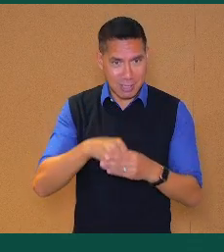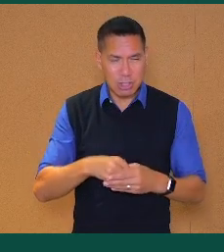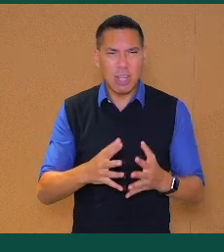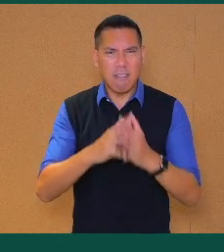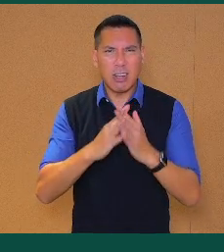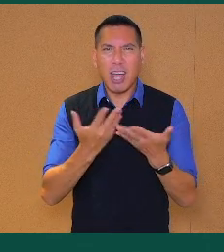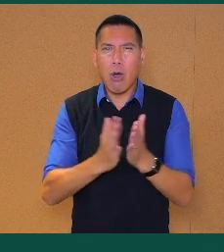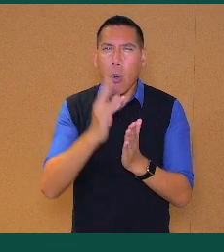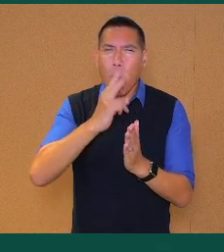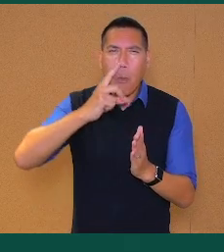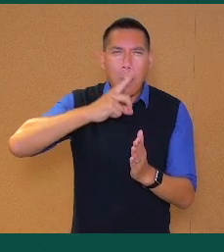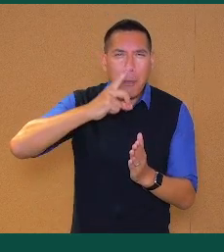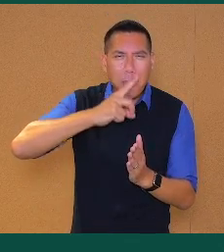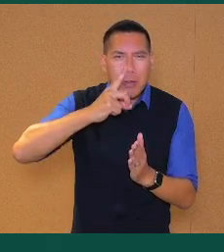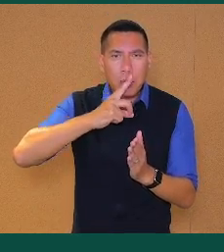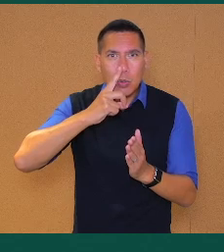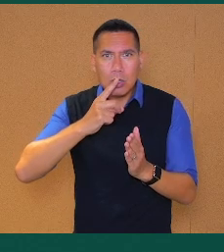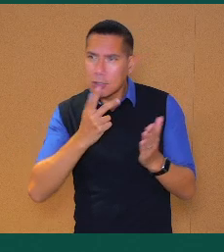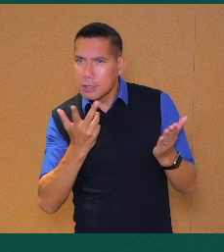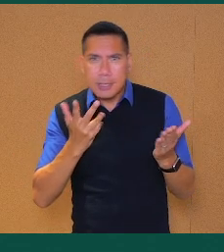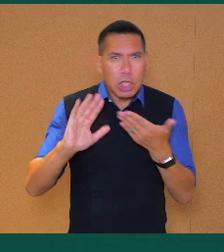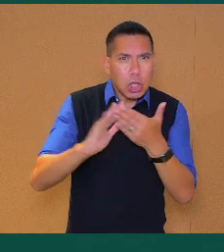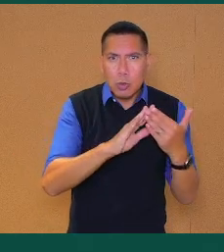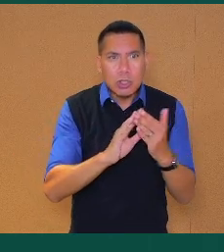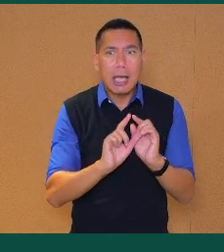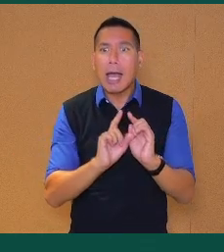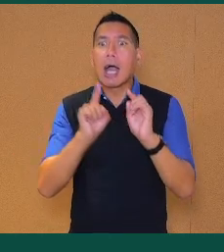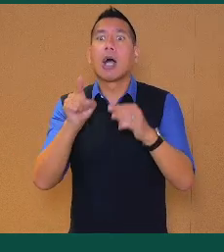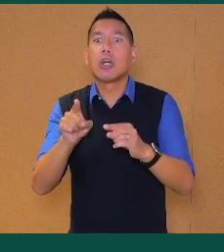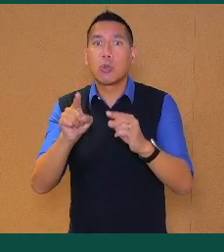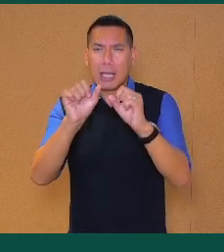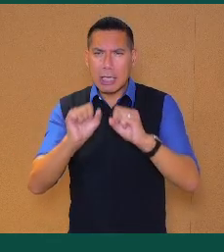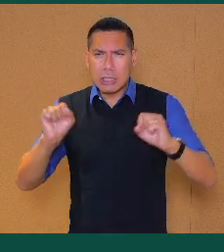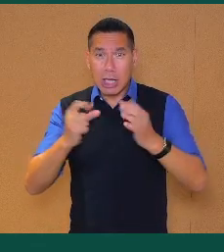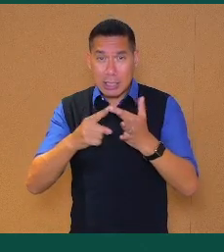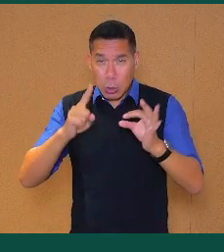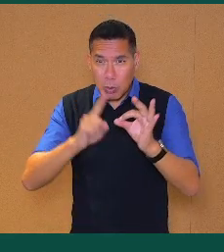The ENJOY project evaluates how older people's use of community-based outdoor exercise equipment has affected their physical, social and mental health outcomes.